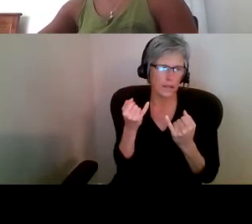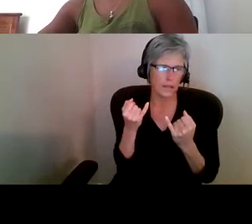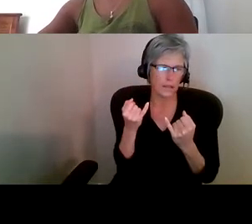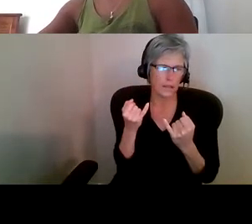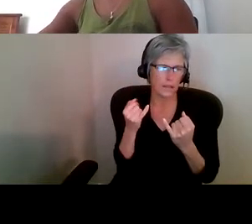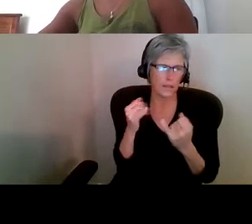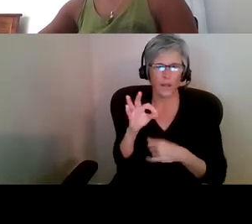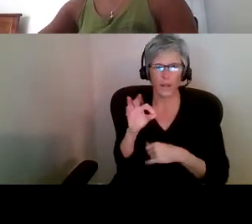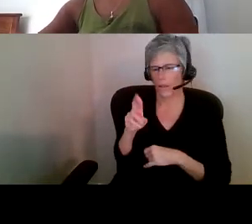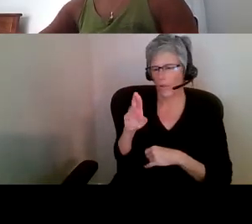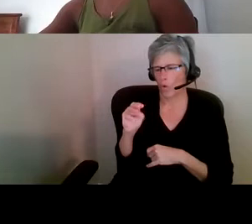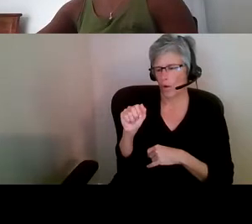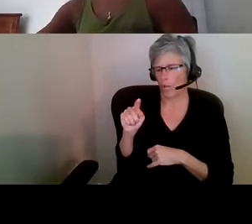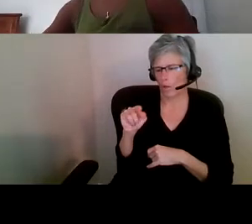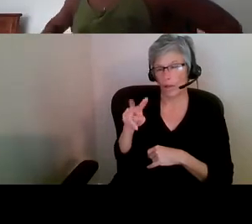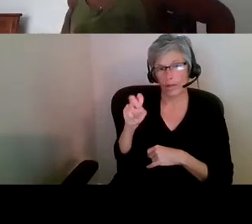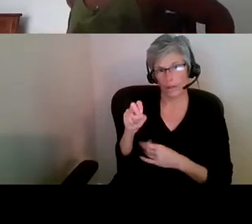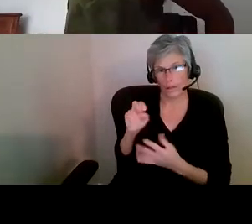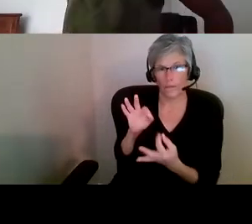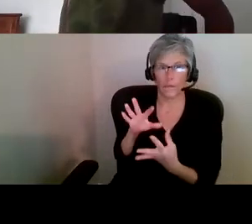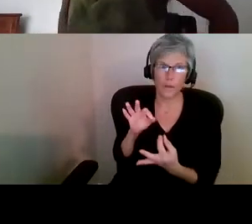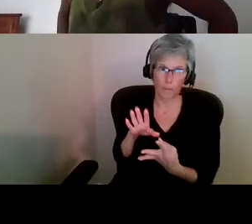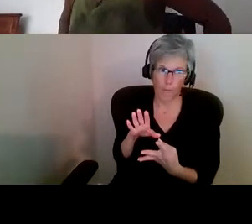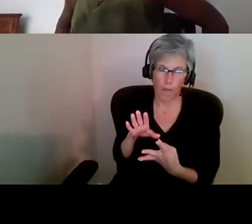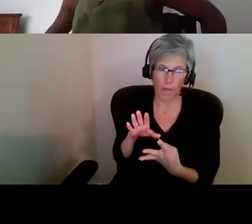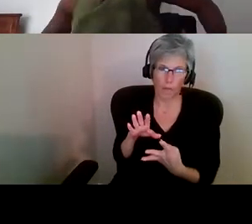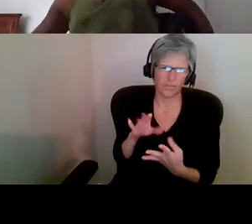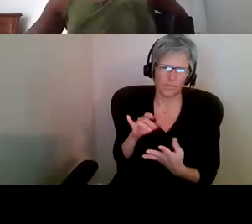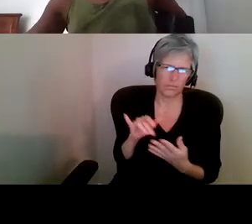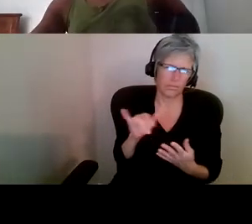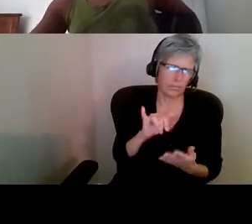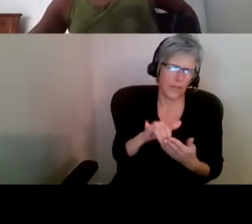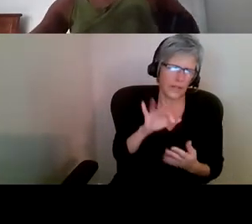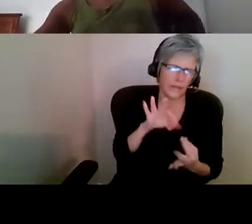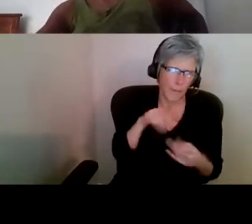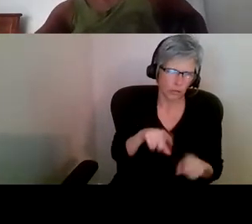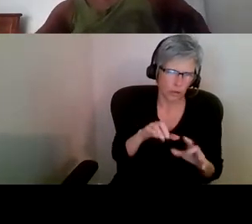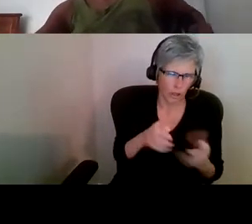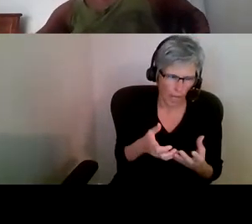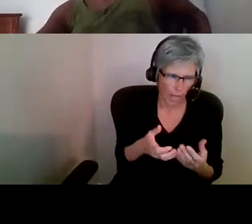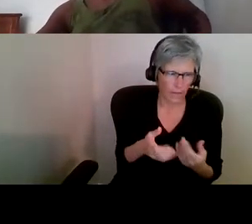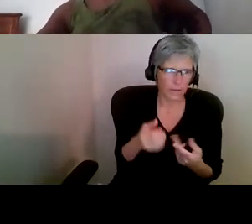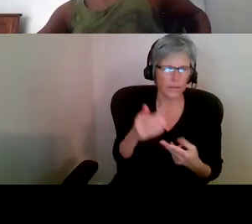That's like getting the feedback in during the class making sure students understand that